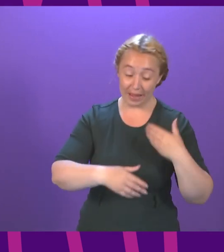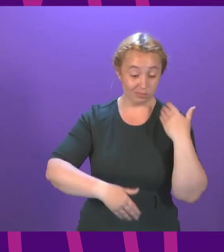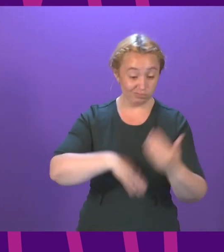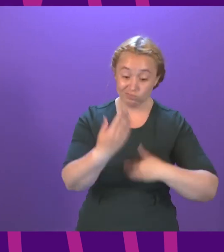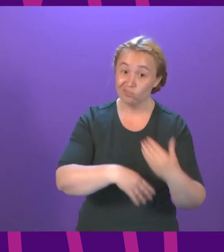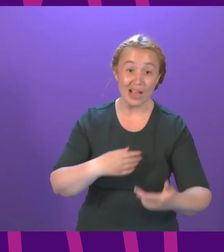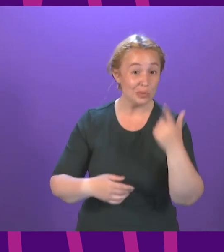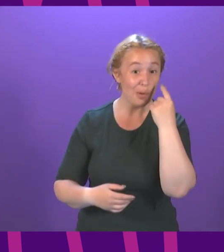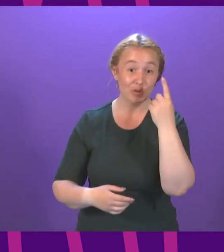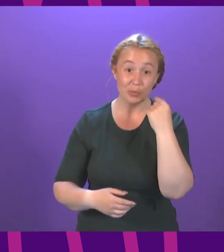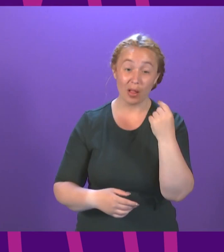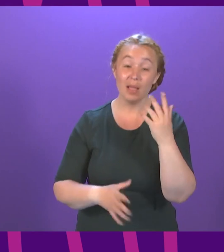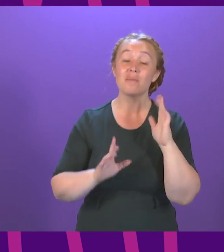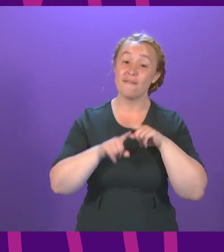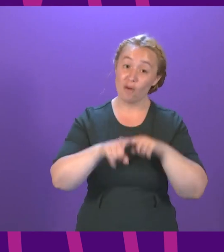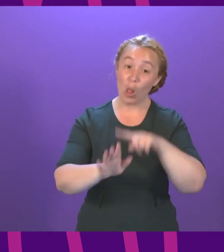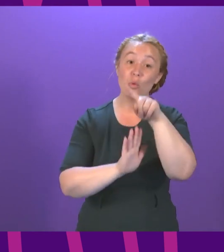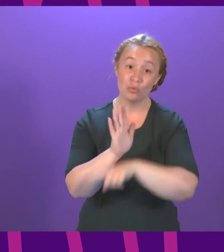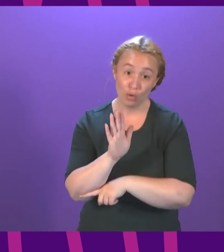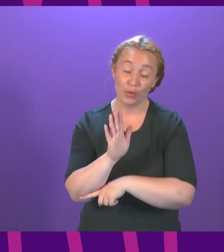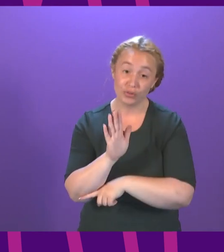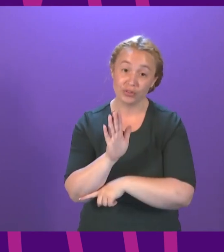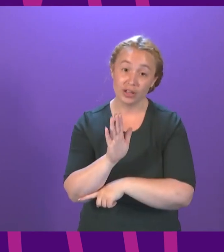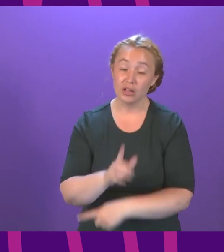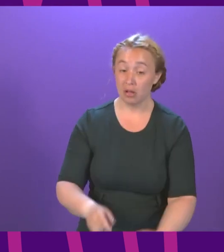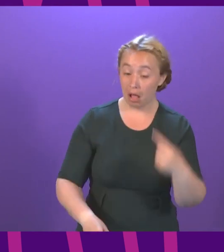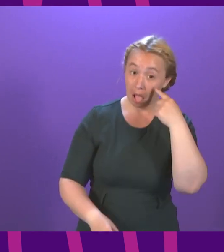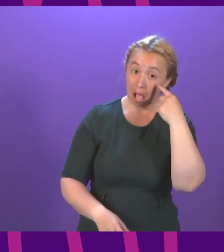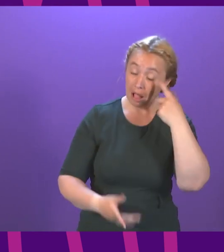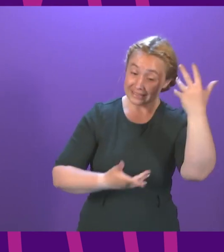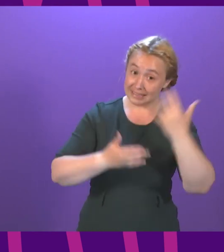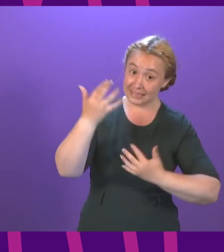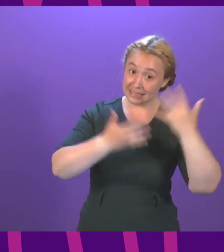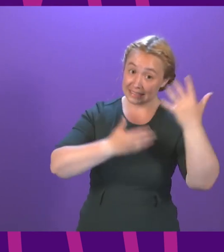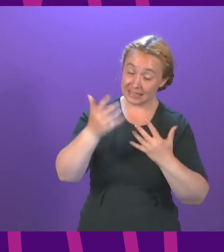within those constraints, and any look at our vaccination rates relative to England’s